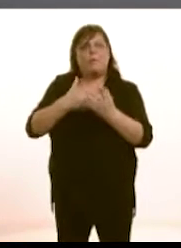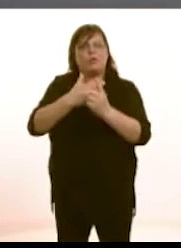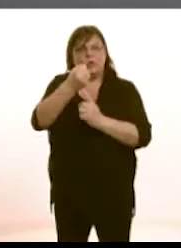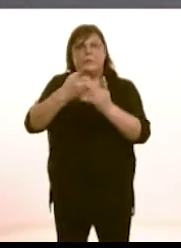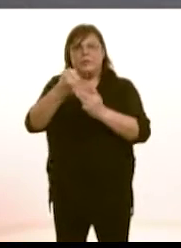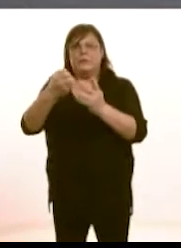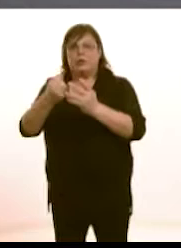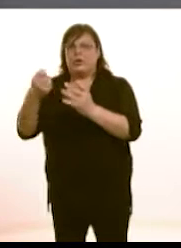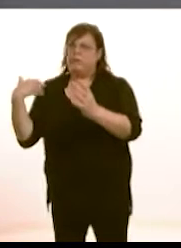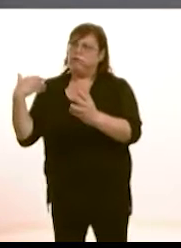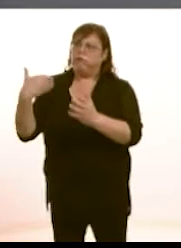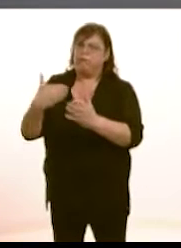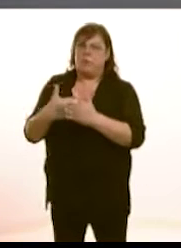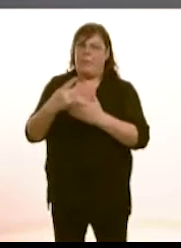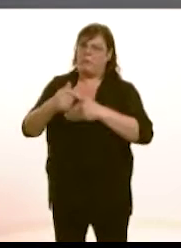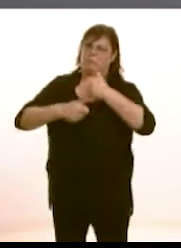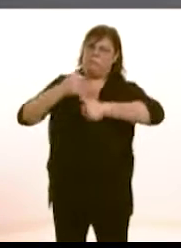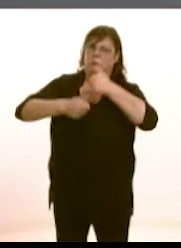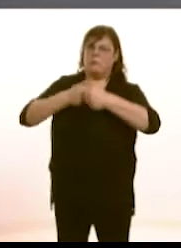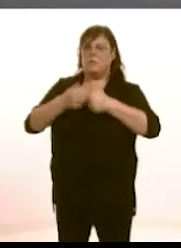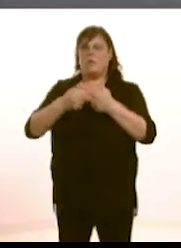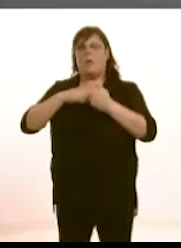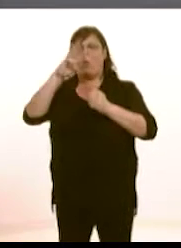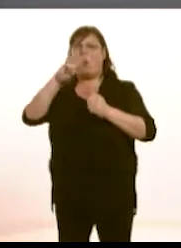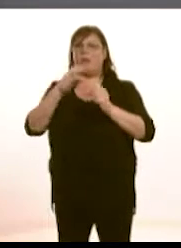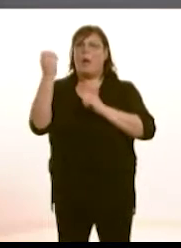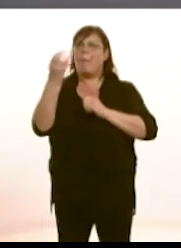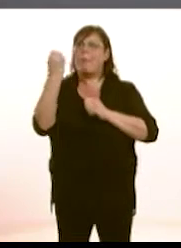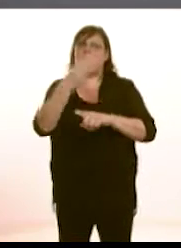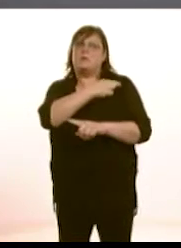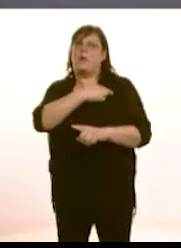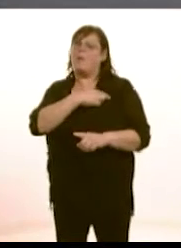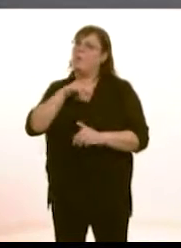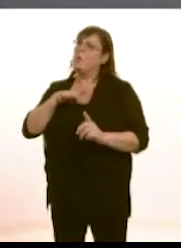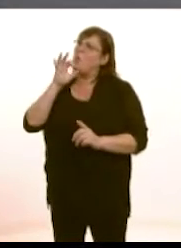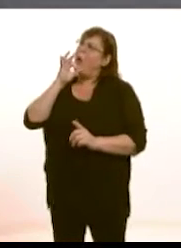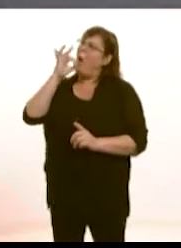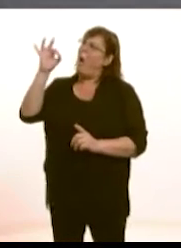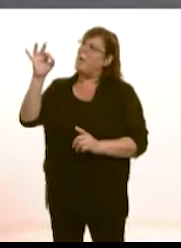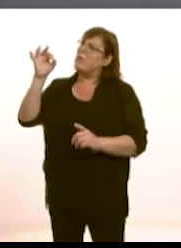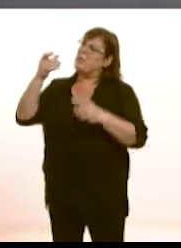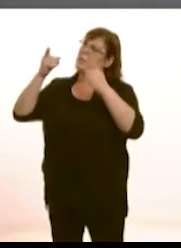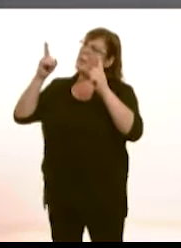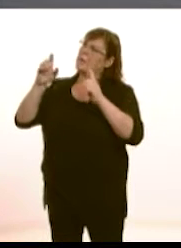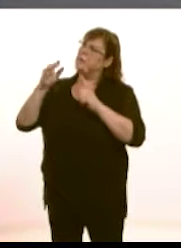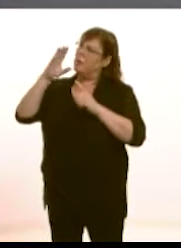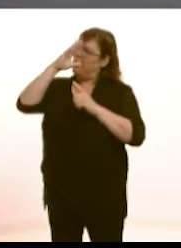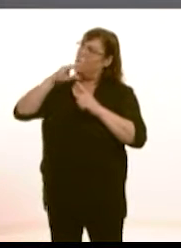That is a huge testimony to our Welsh ambulance staff. Rhianon Passmore: So, would the First Minister state the response rates for my constituency